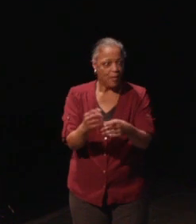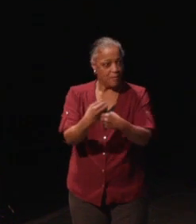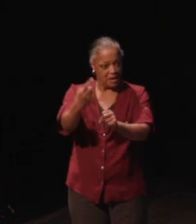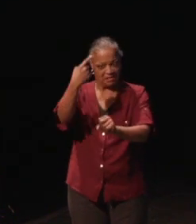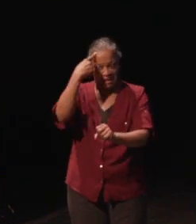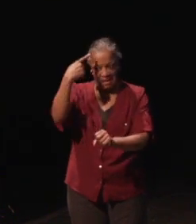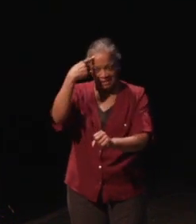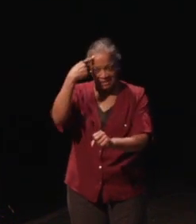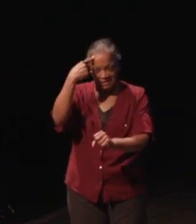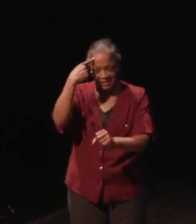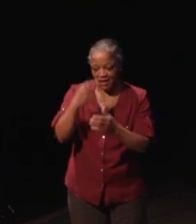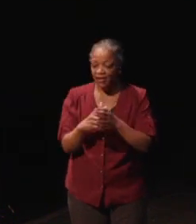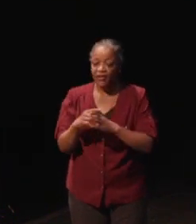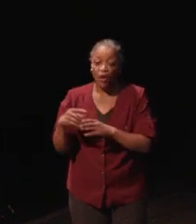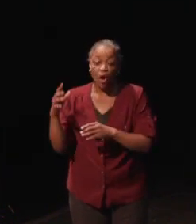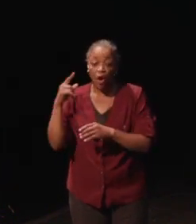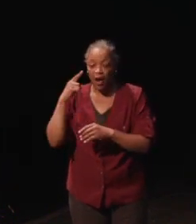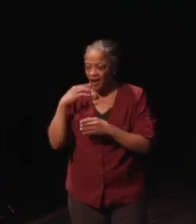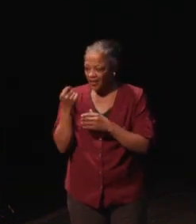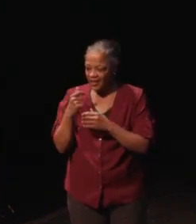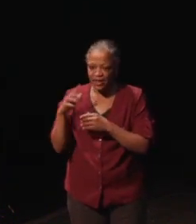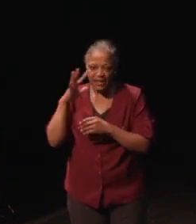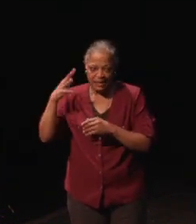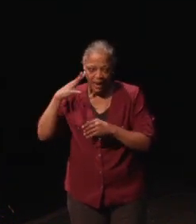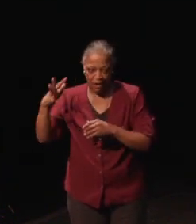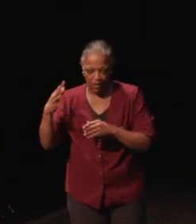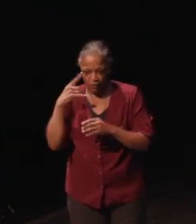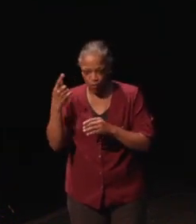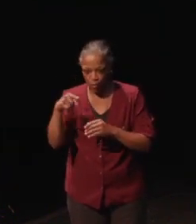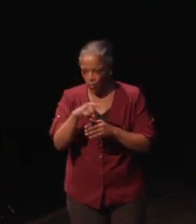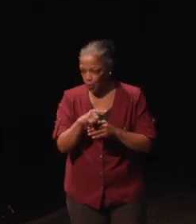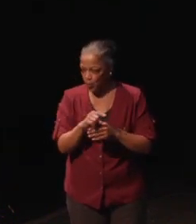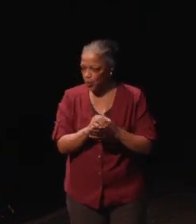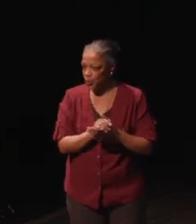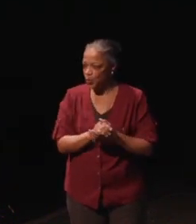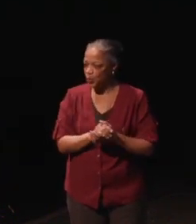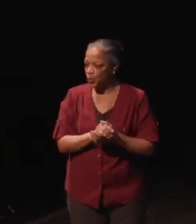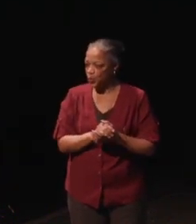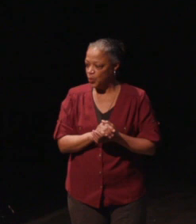I have a little audio sample for you, which is a screen reader